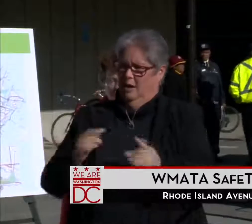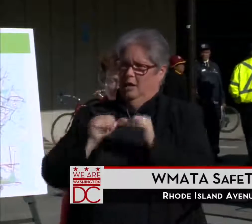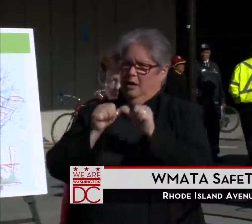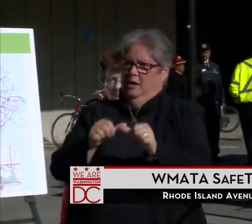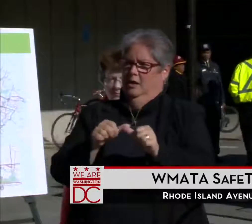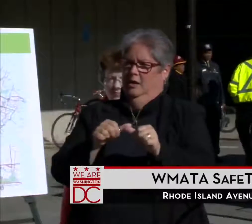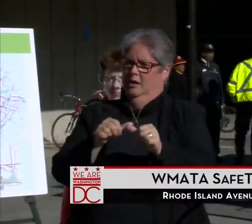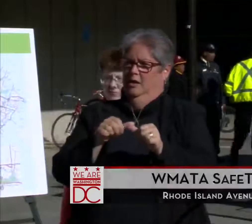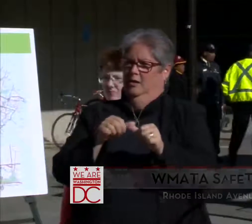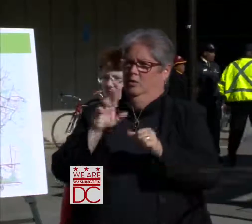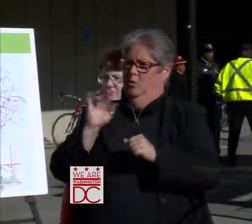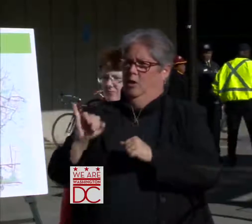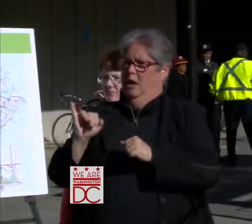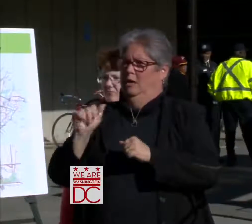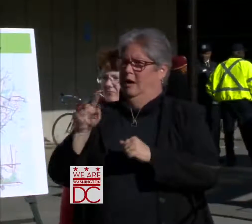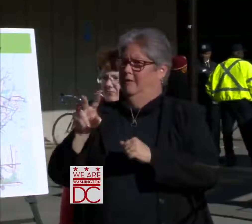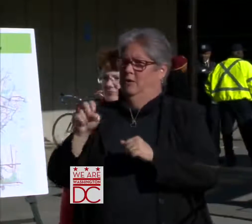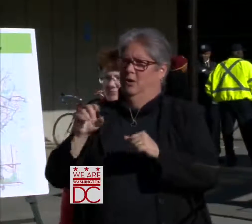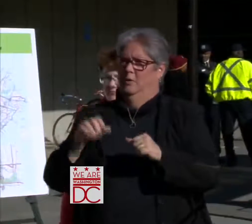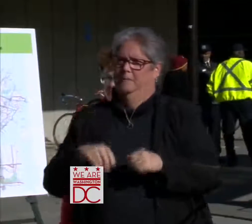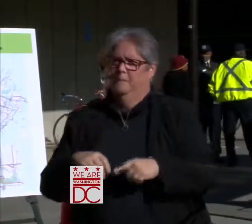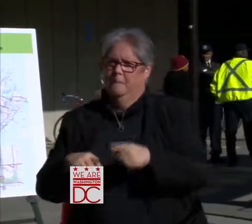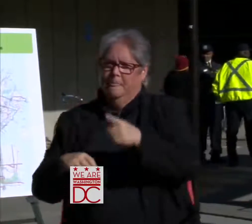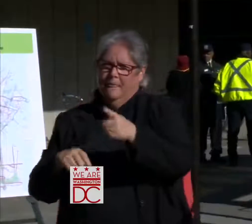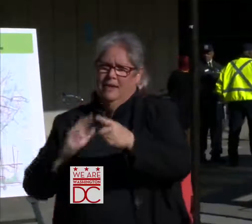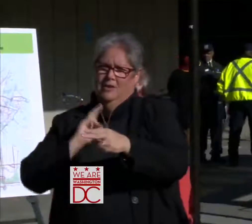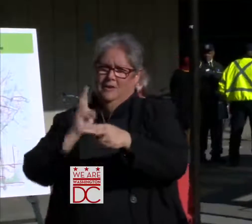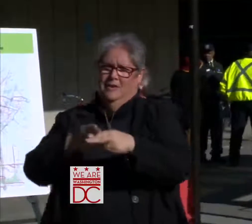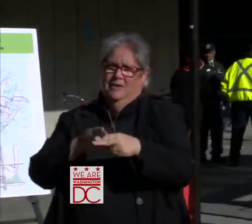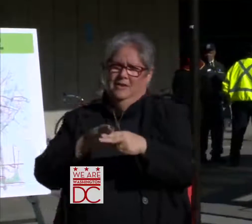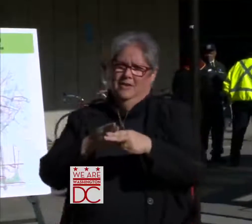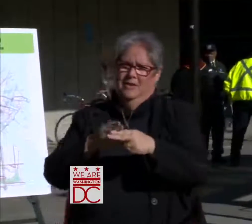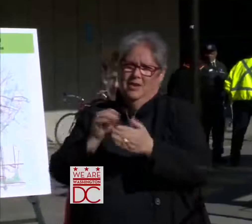ISLAND AVENUE CORRIDOR. YOU MENTIONED STUDENTS USING TRANSPORTATION.